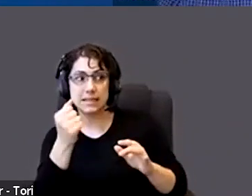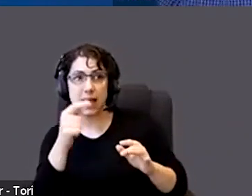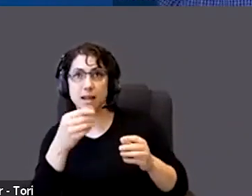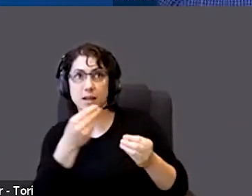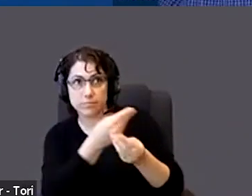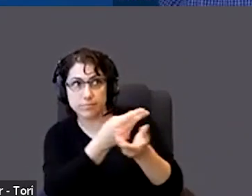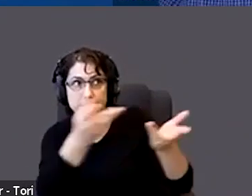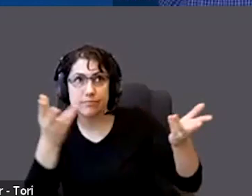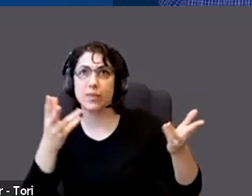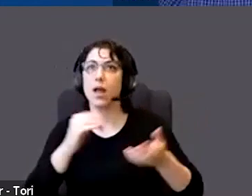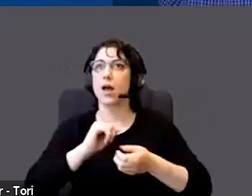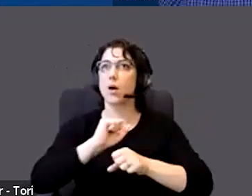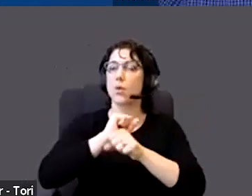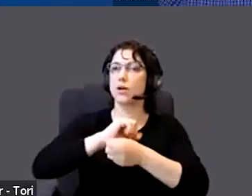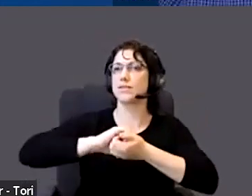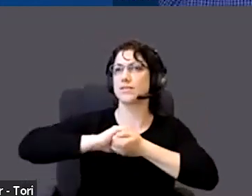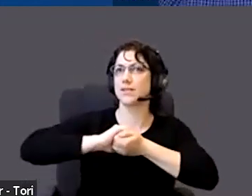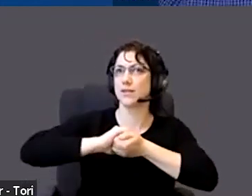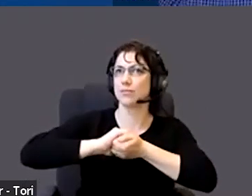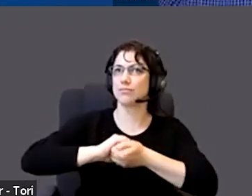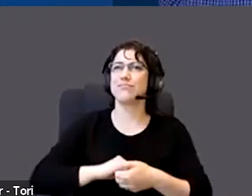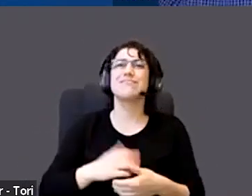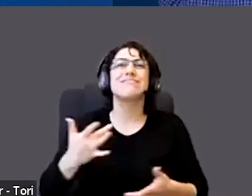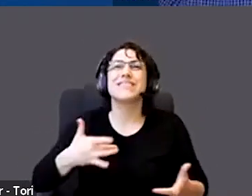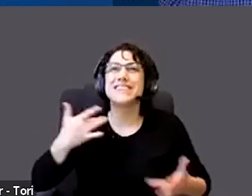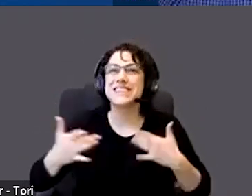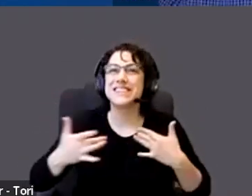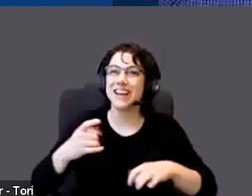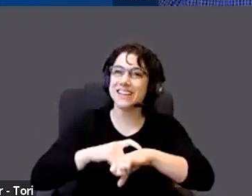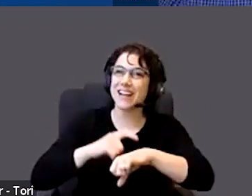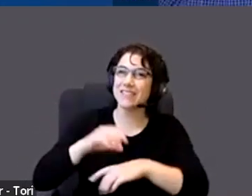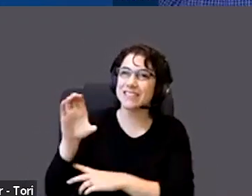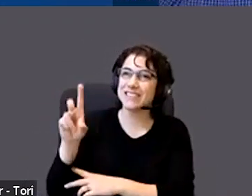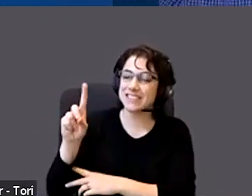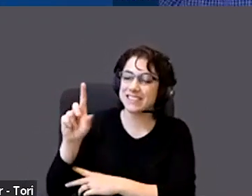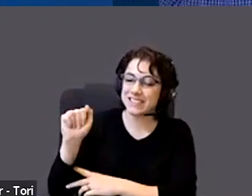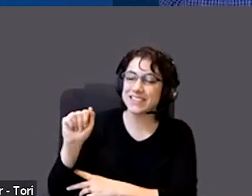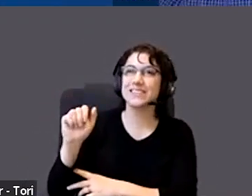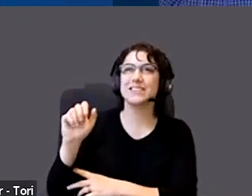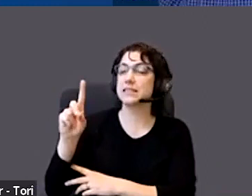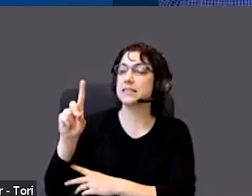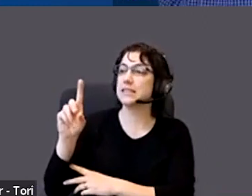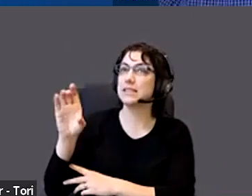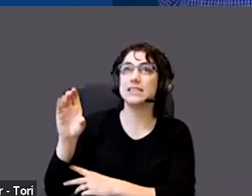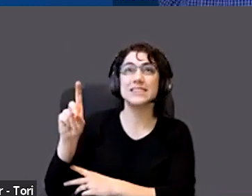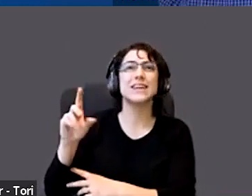So it's an exciting time for CDC, and I'm so grateful and so glad to be a part of it, and to have you a part of it.